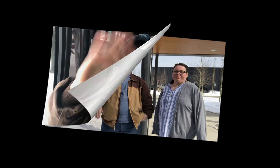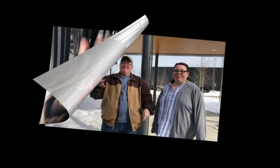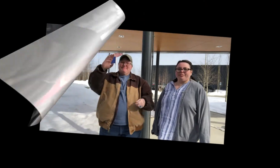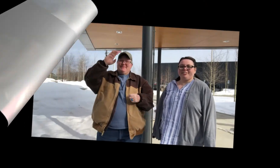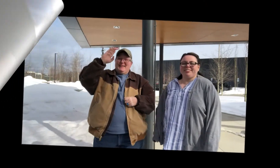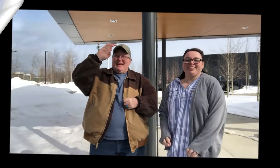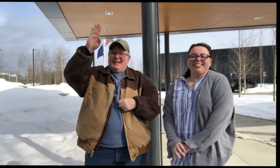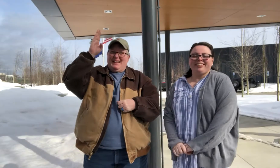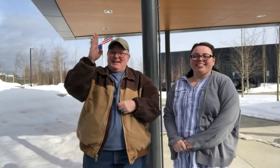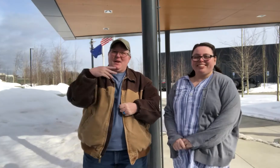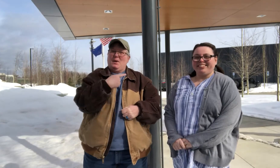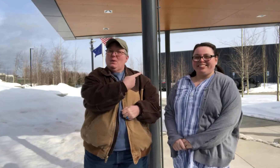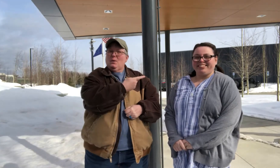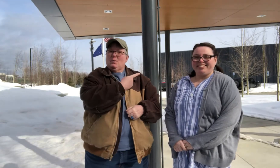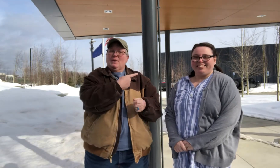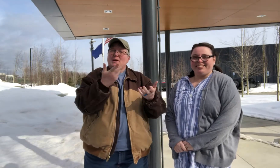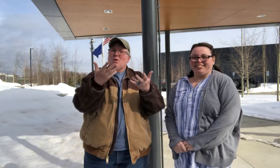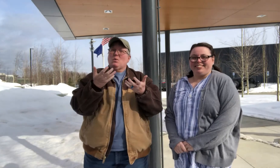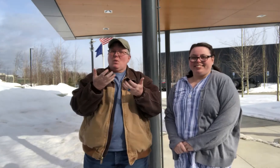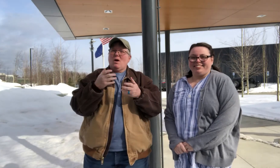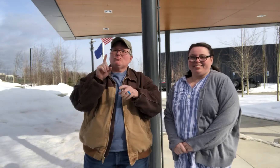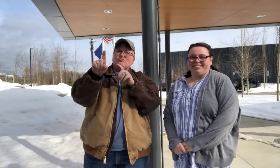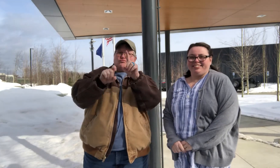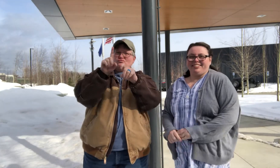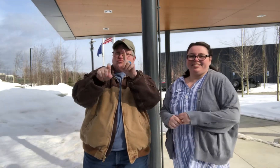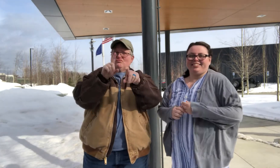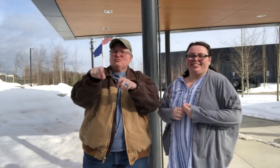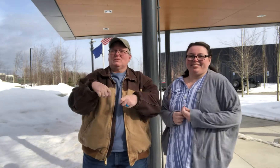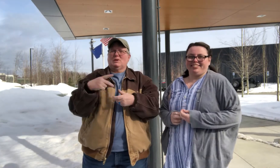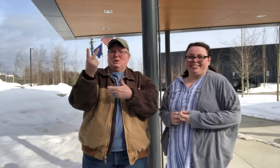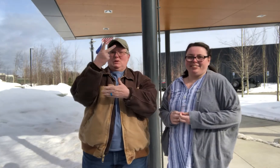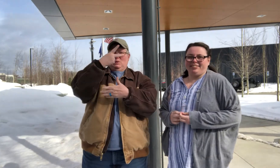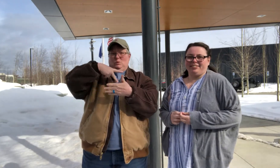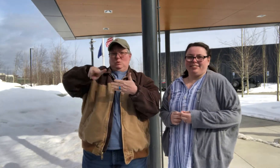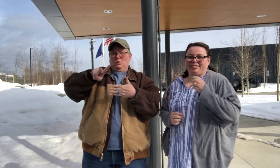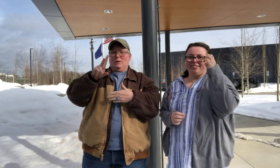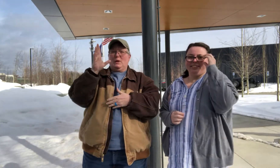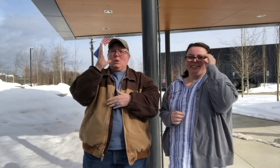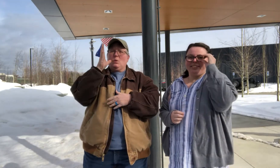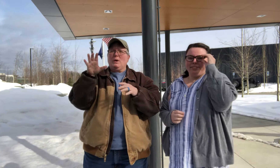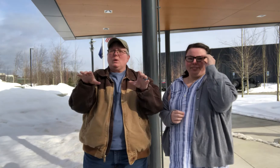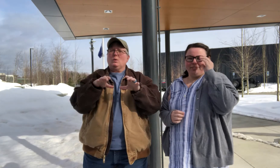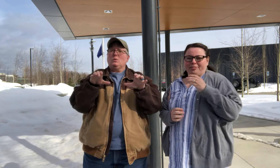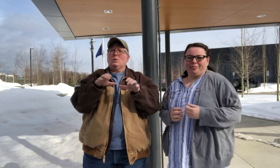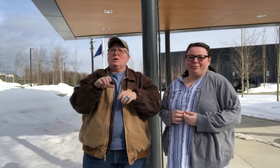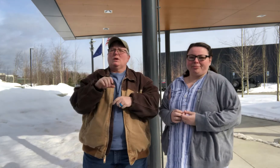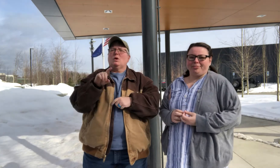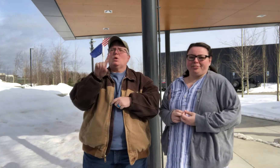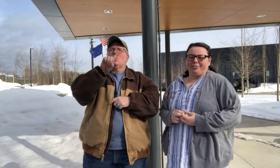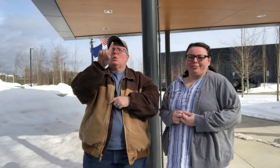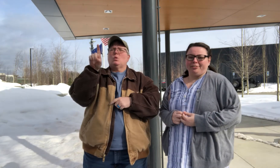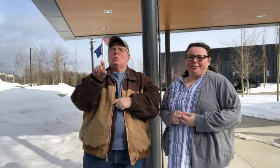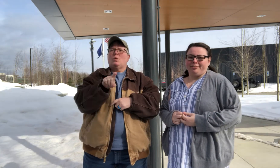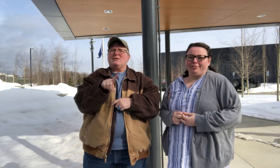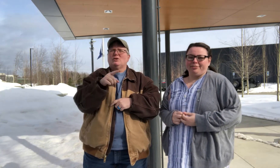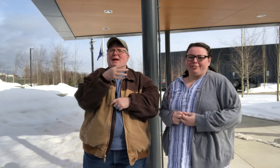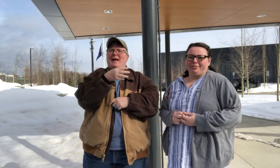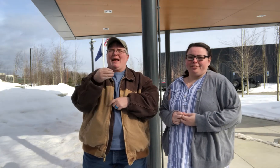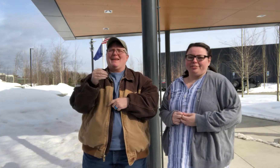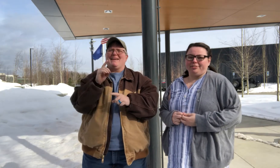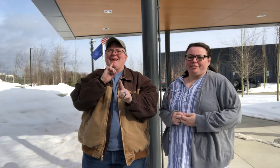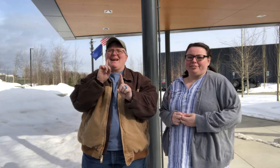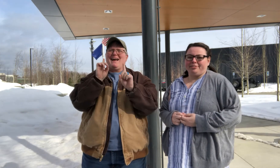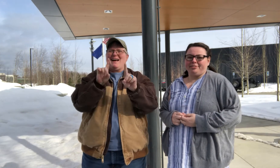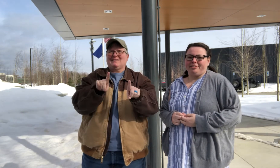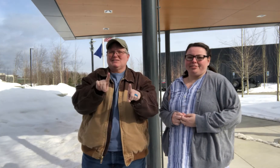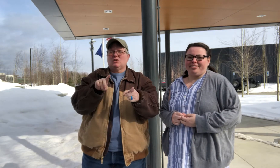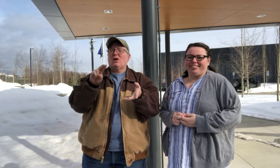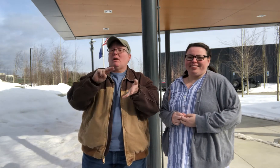Hello, we want to ask you guys... in two weeks we are going to do a Q and A,